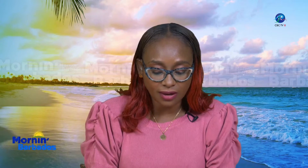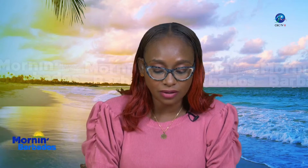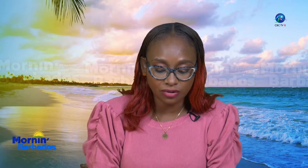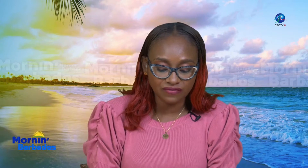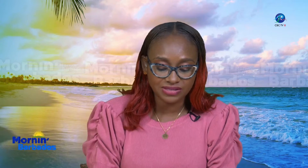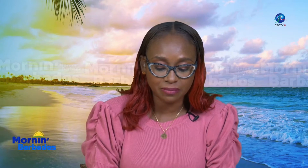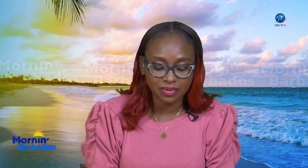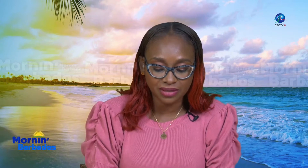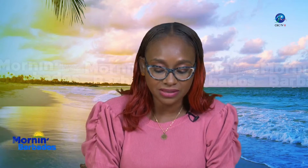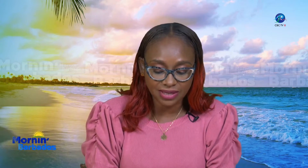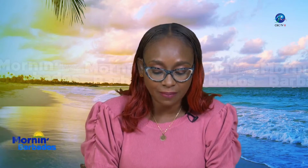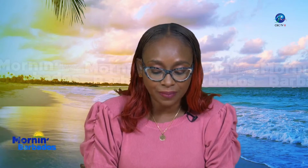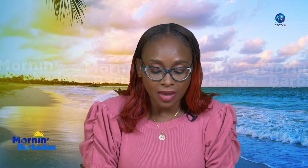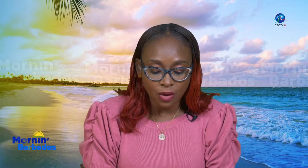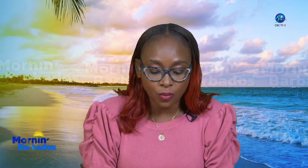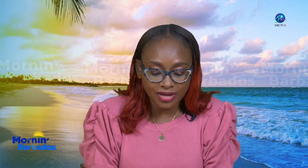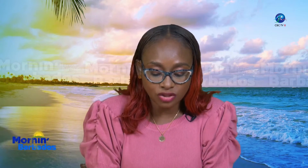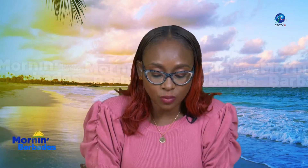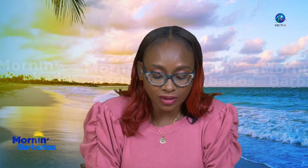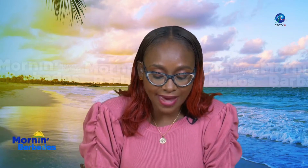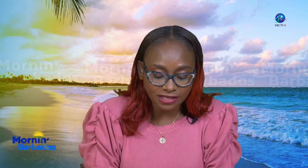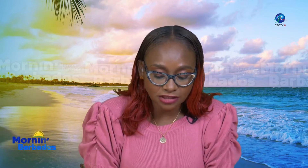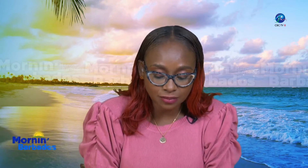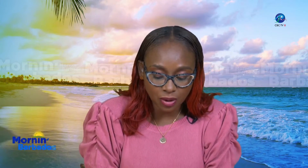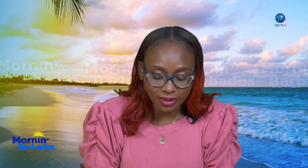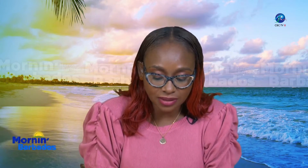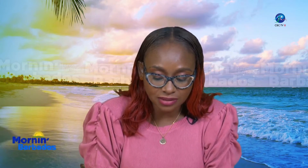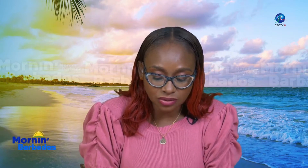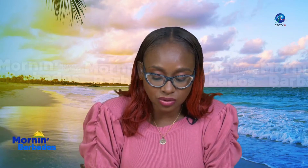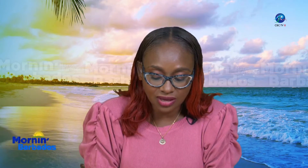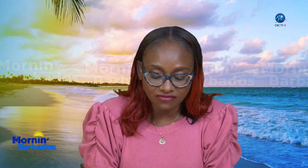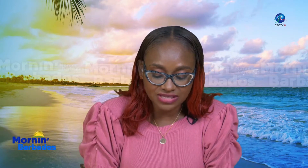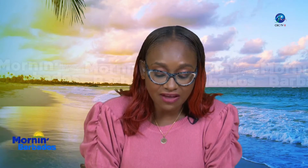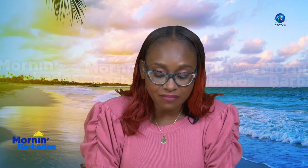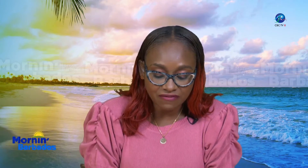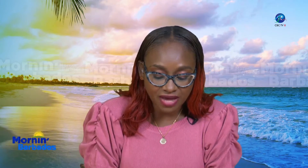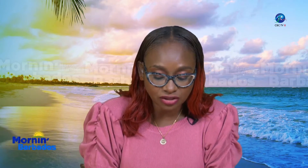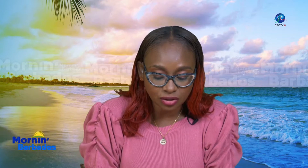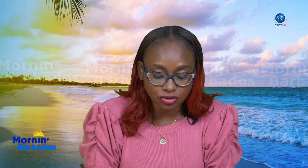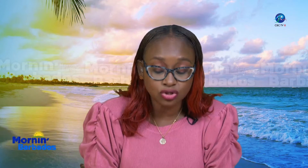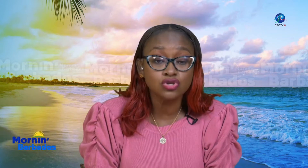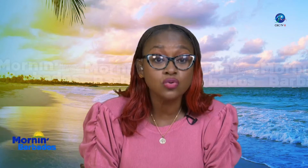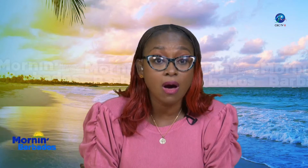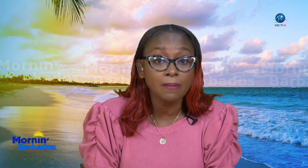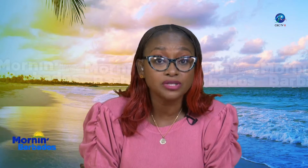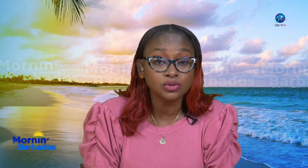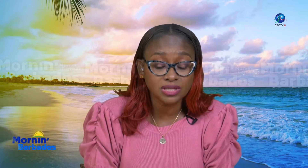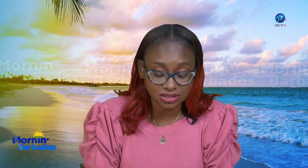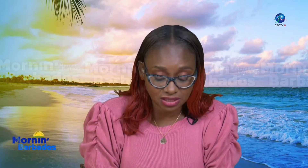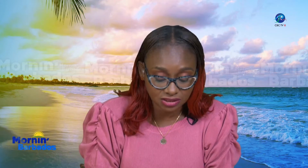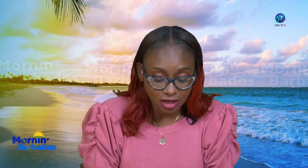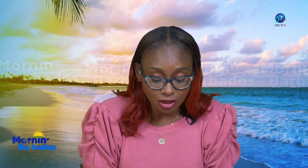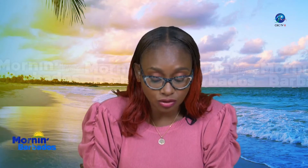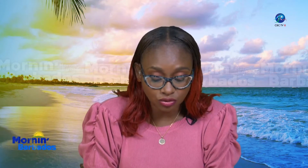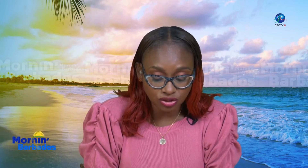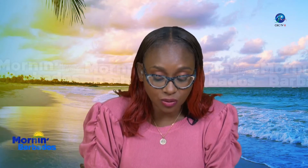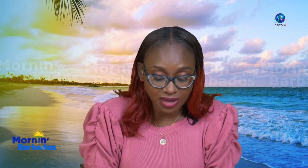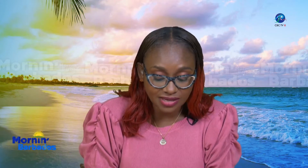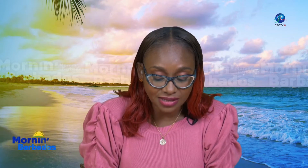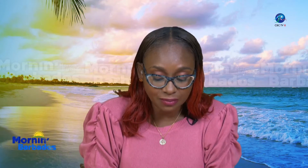audio visibility which will exploit to give deaf professionals new opportunities to showcase and